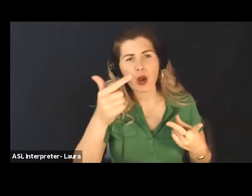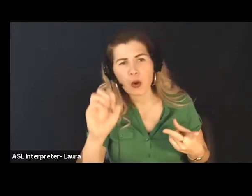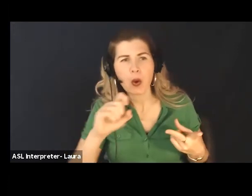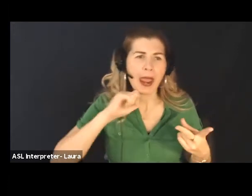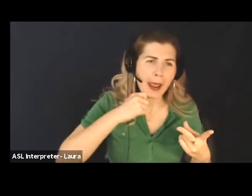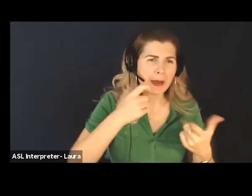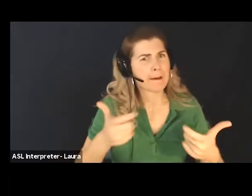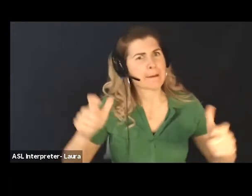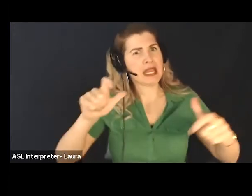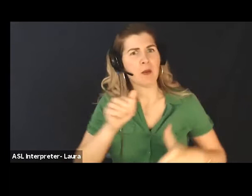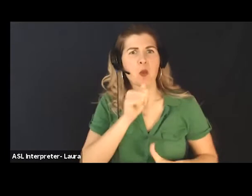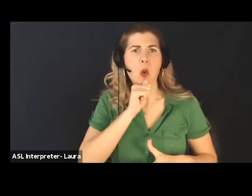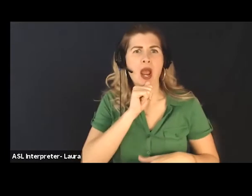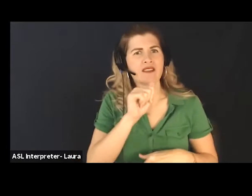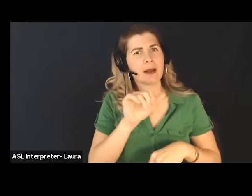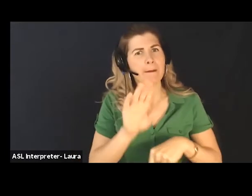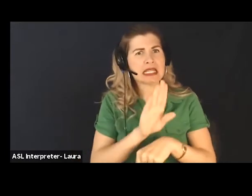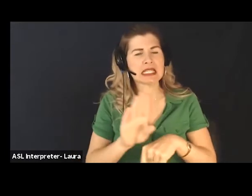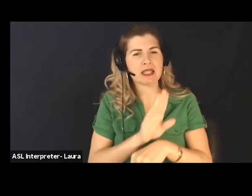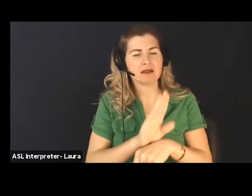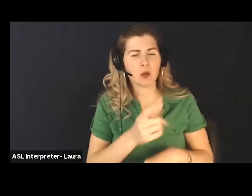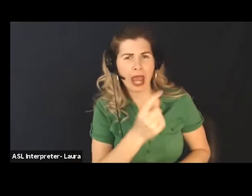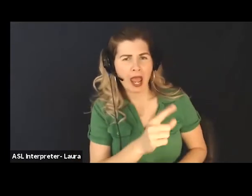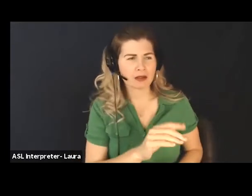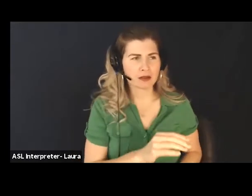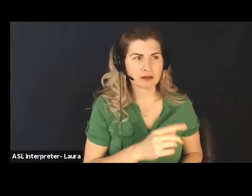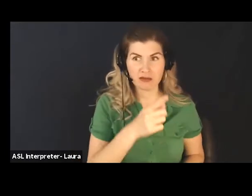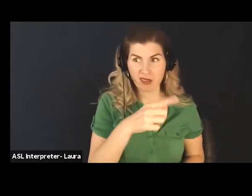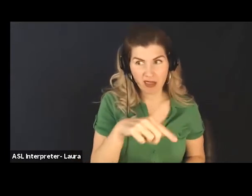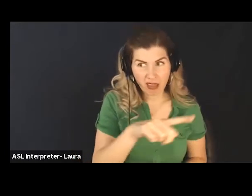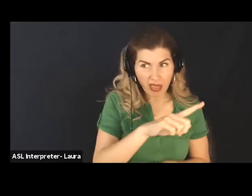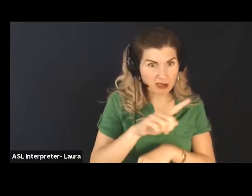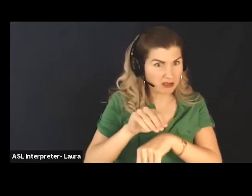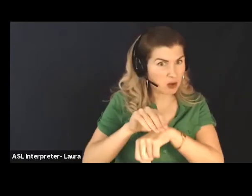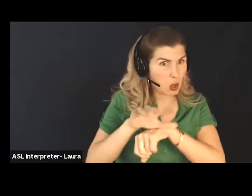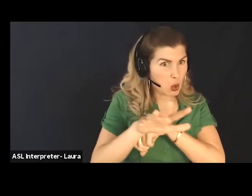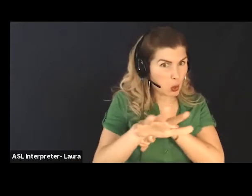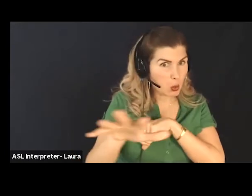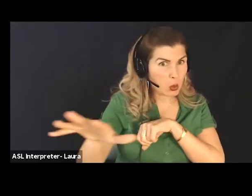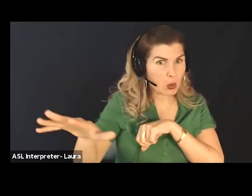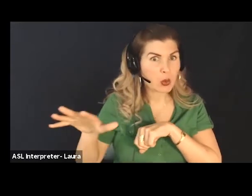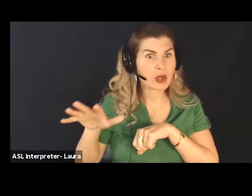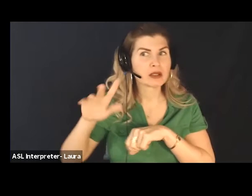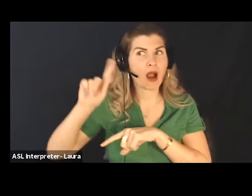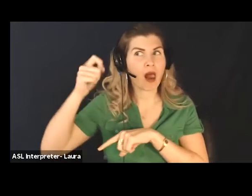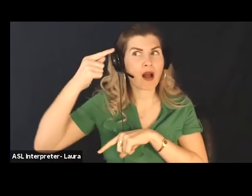a public conversation asking, how much influence do these companies have over the ways the federal government or local